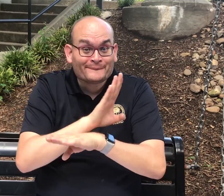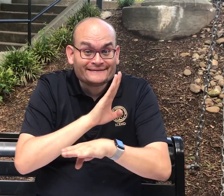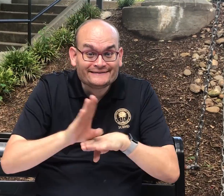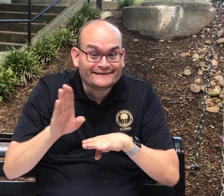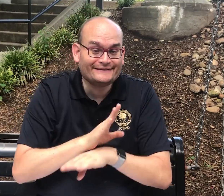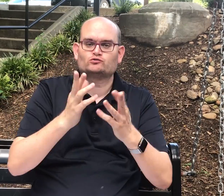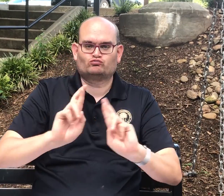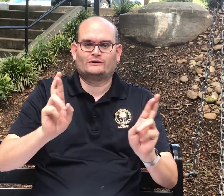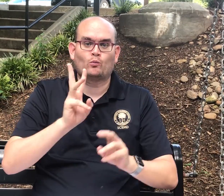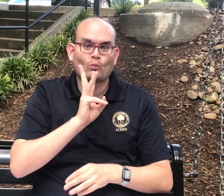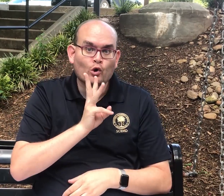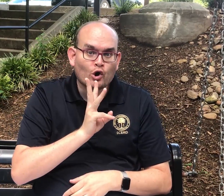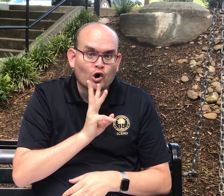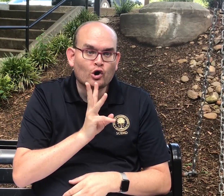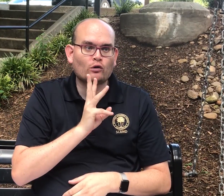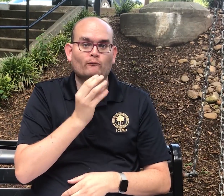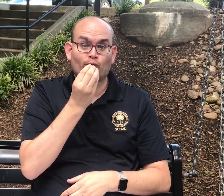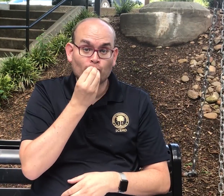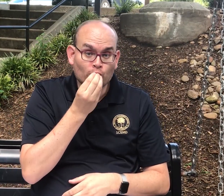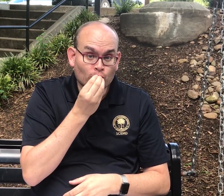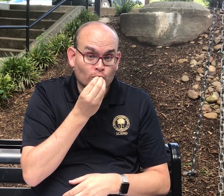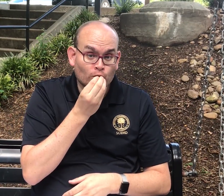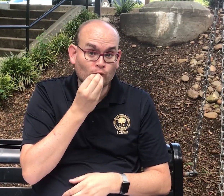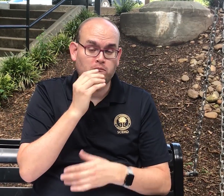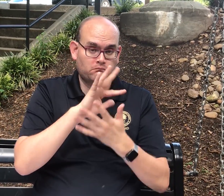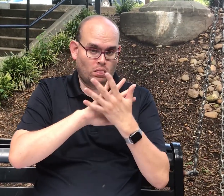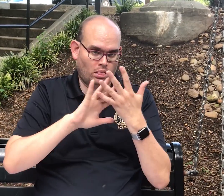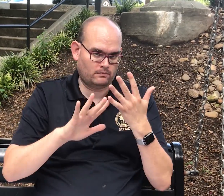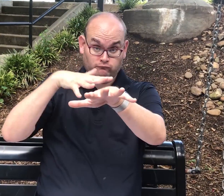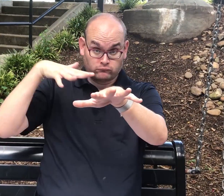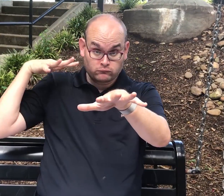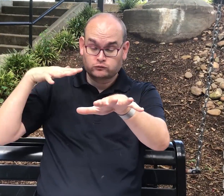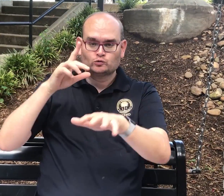OTHER THAN HEAVY TRAFFIC, WE SUGGEST YOU PREPARE TO HAVE ADEQUATE FOOD AND WATER